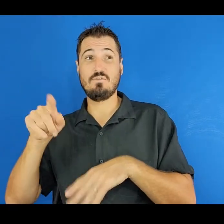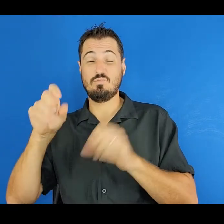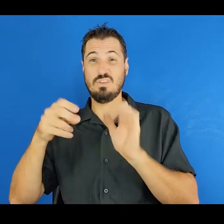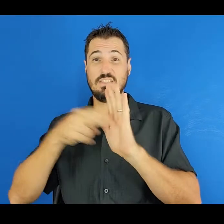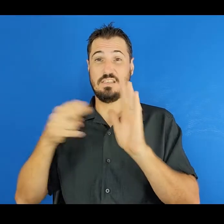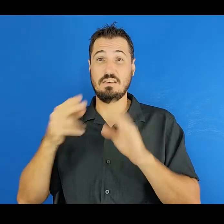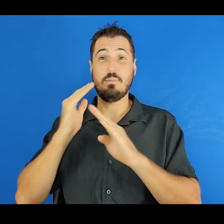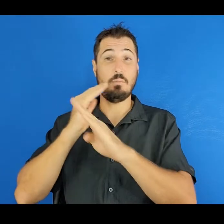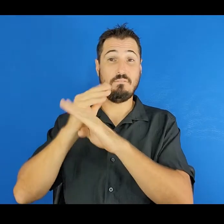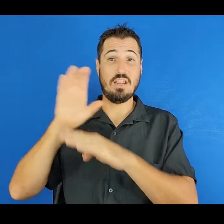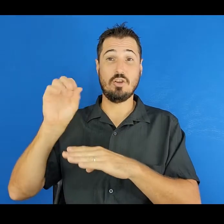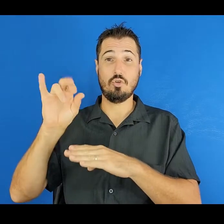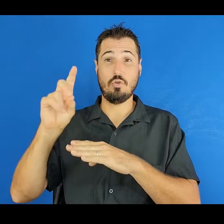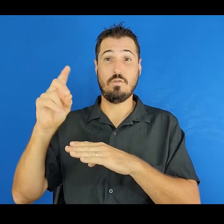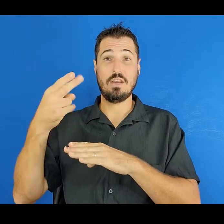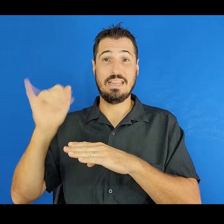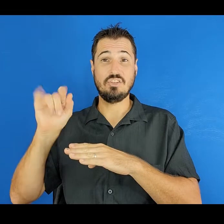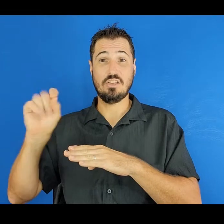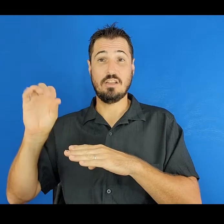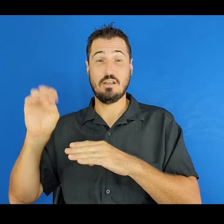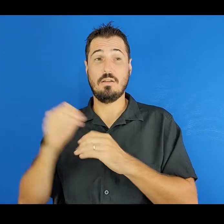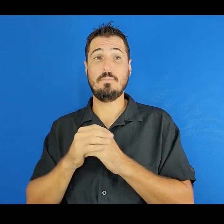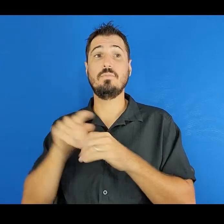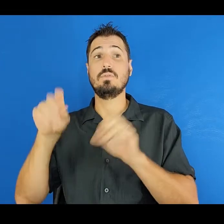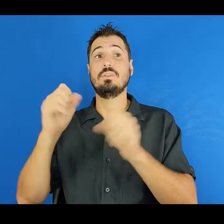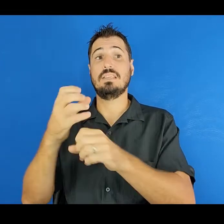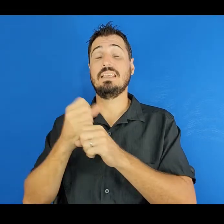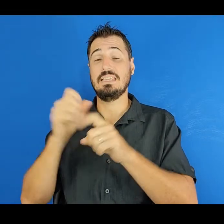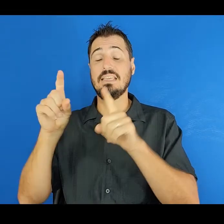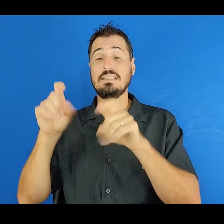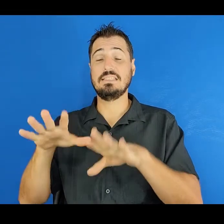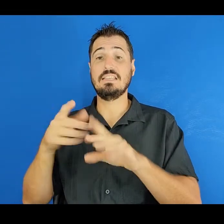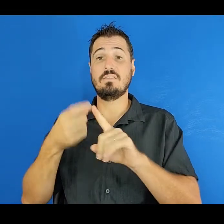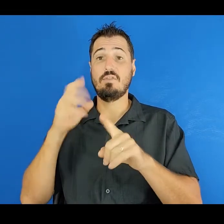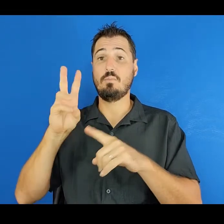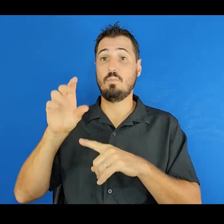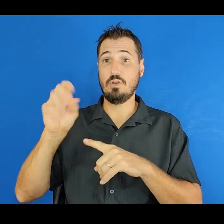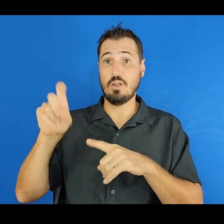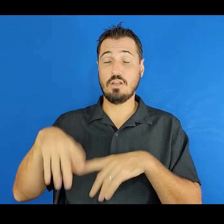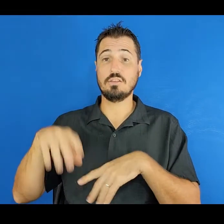Tests are also available with a doctor’s order at Wilcox, KVMH, and Clinical Labs.